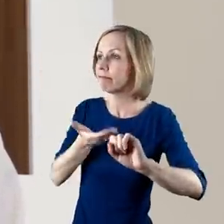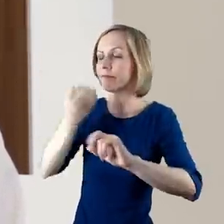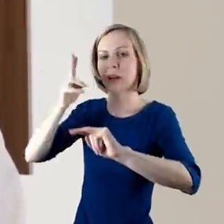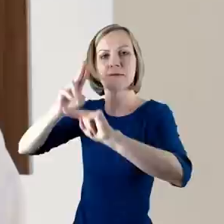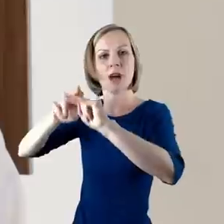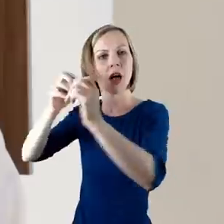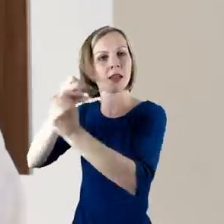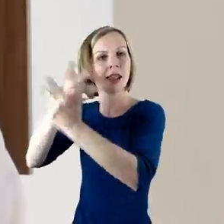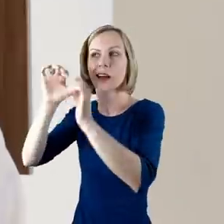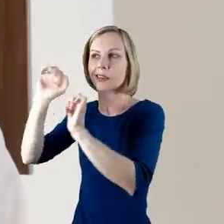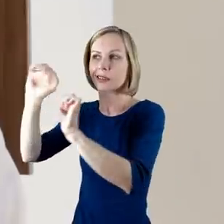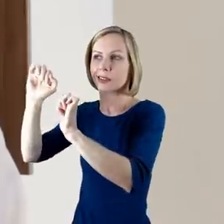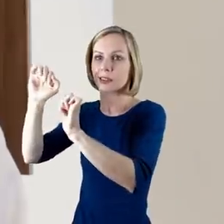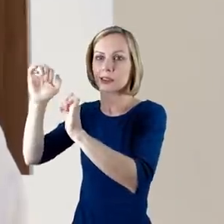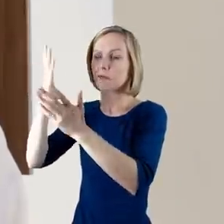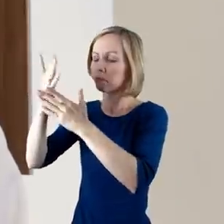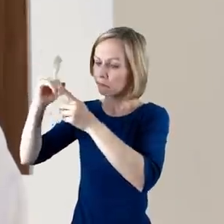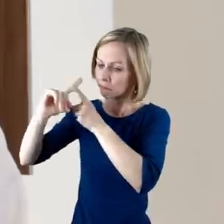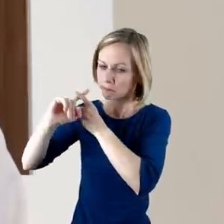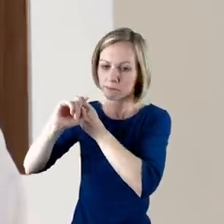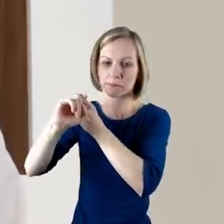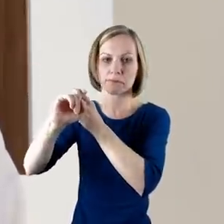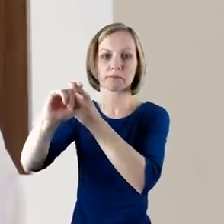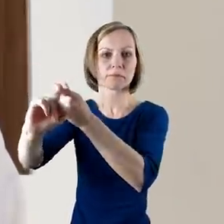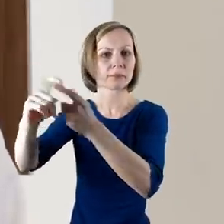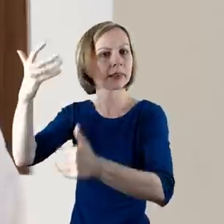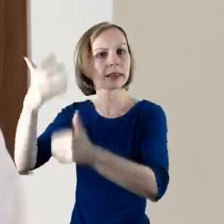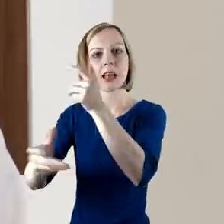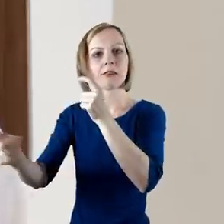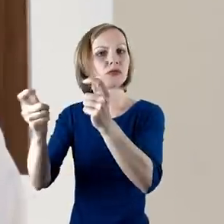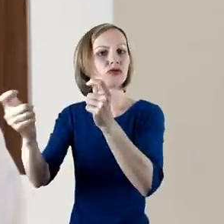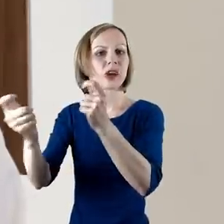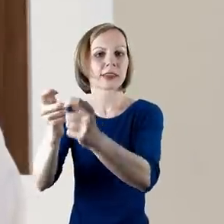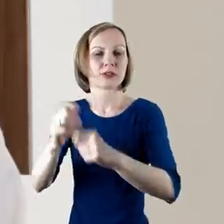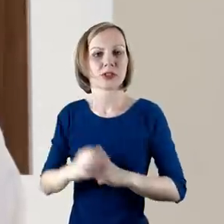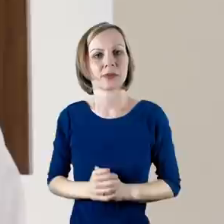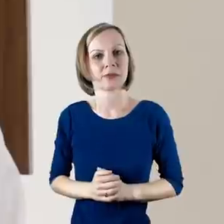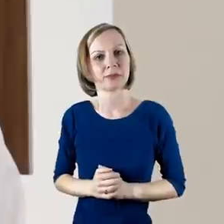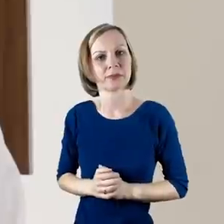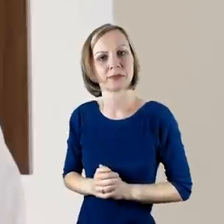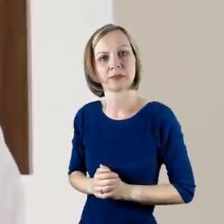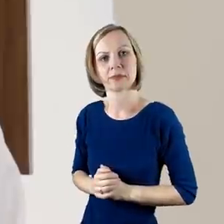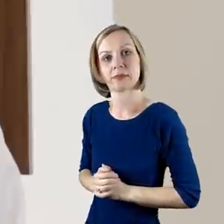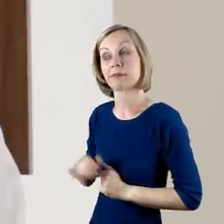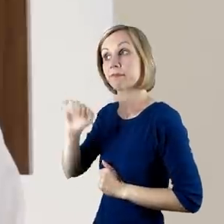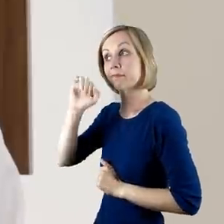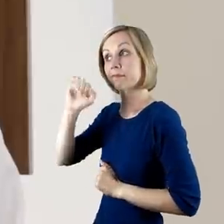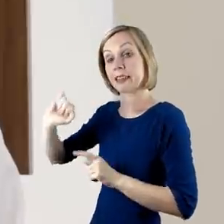with whom there is no variation or shadow due to change. In fulfilment of his own purpose,